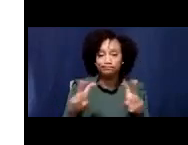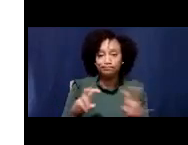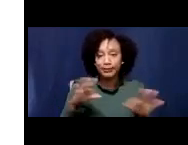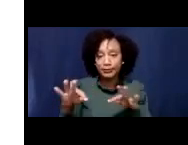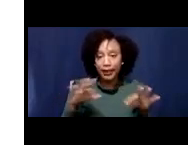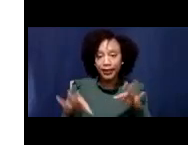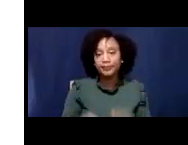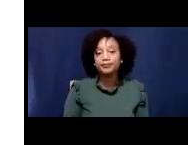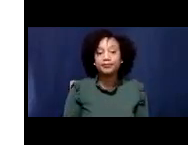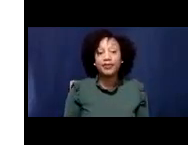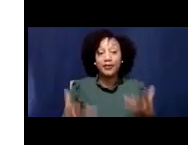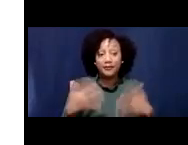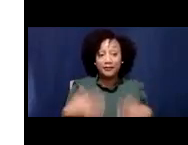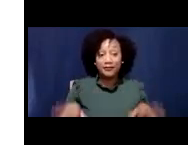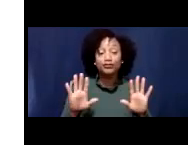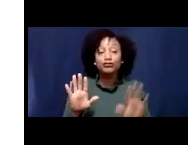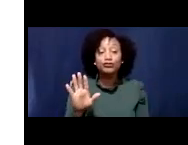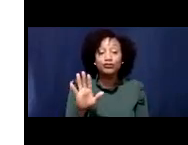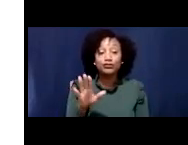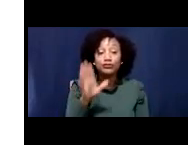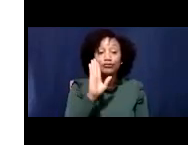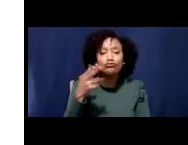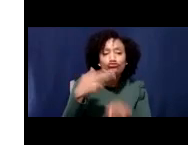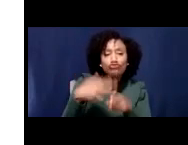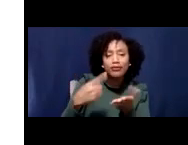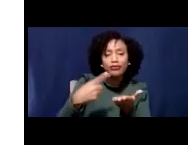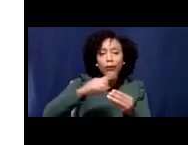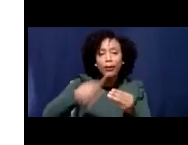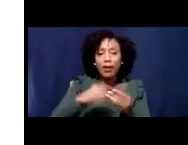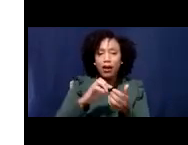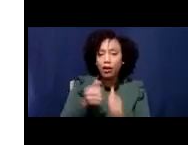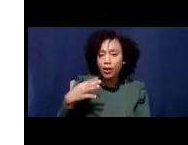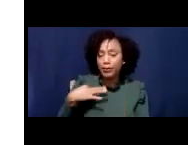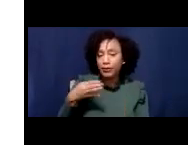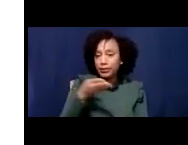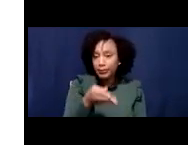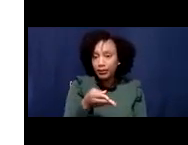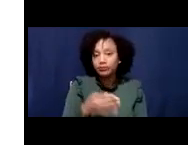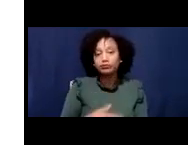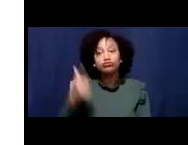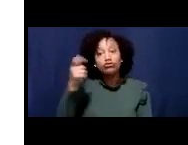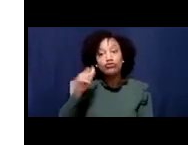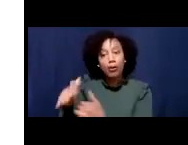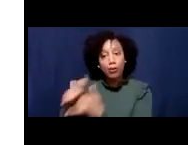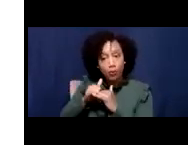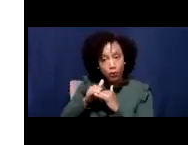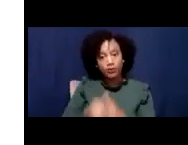Afterwards, we will discuss briefly submitting applications and receiving grant awards and close out